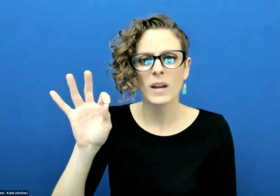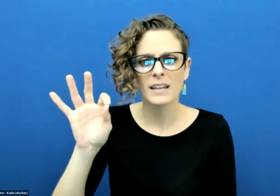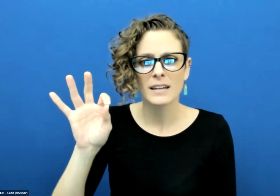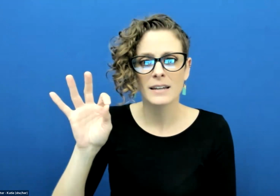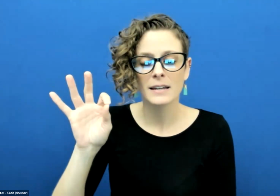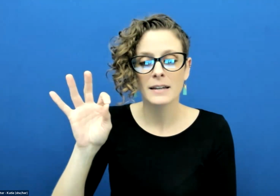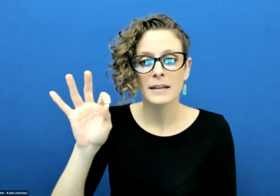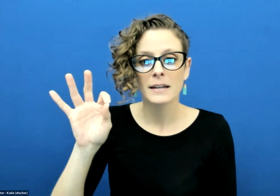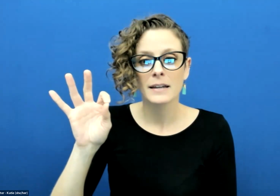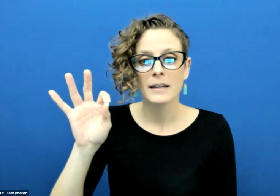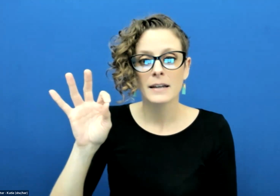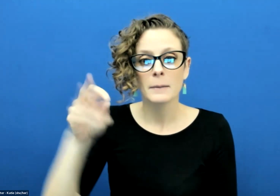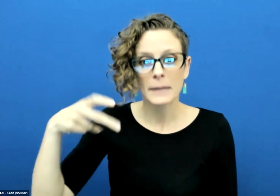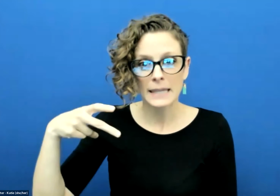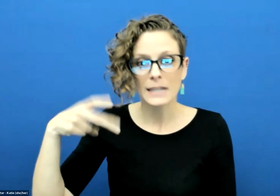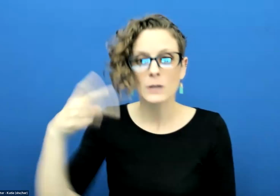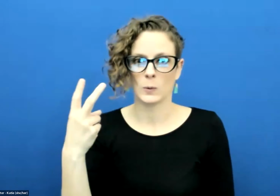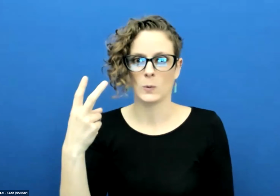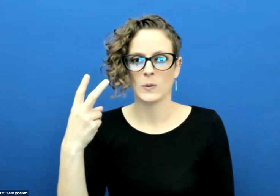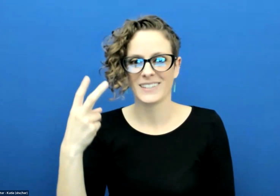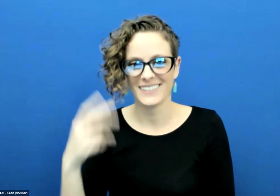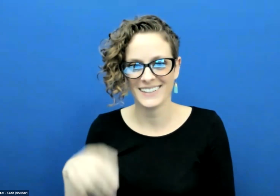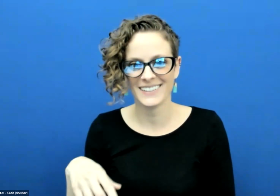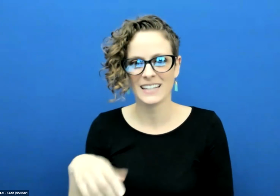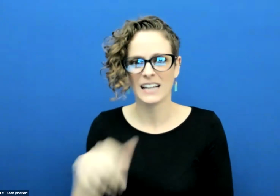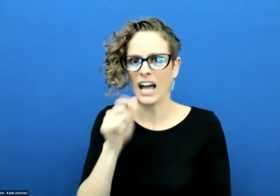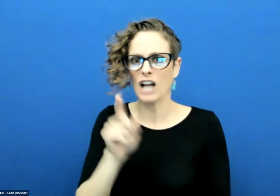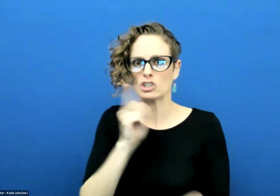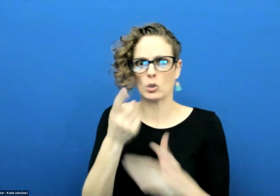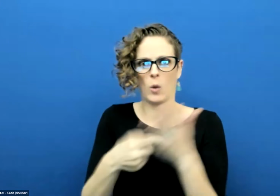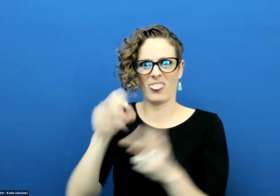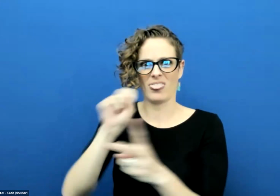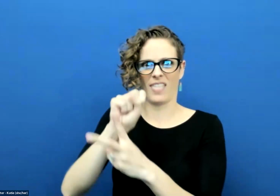not sure what that stands for but it's uh quite a Nifty new device and they're doing some firmware